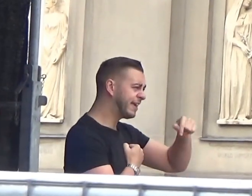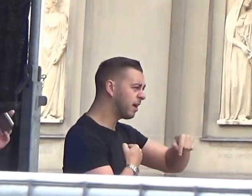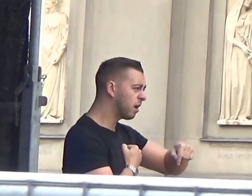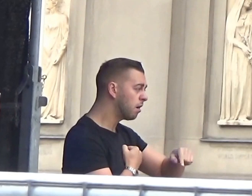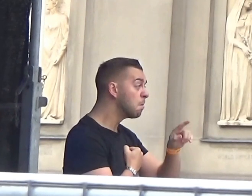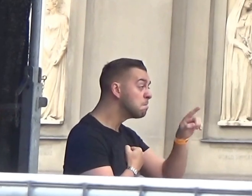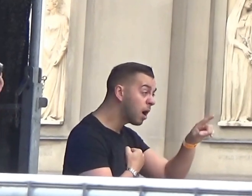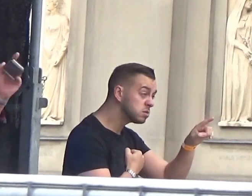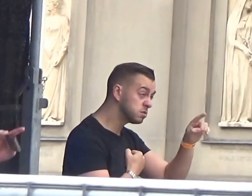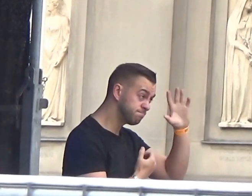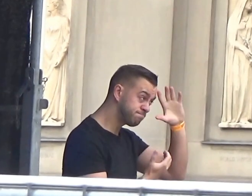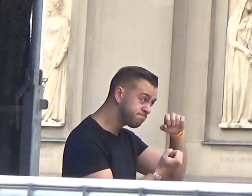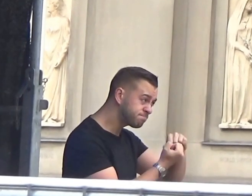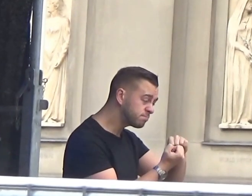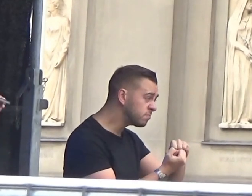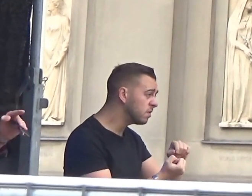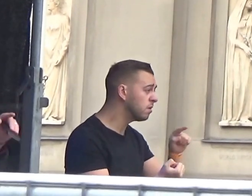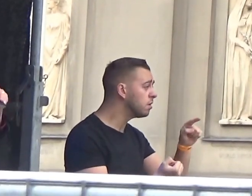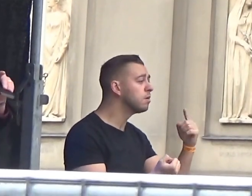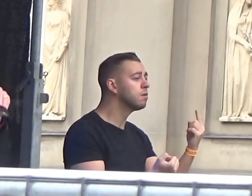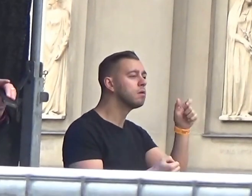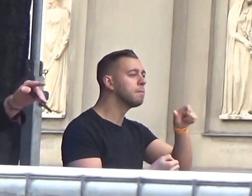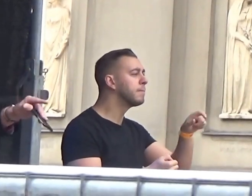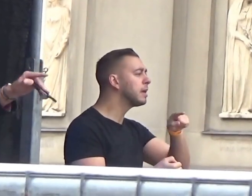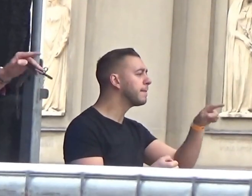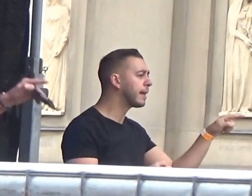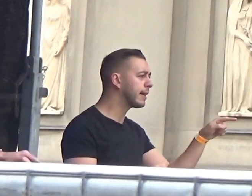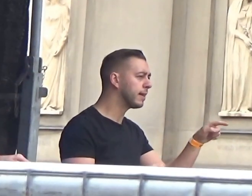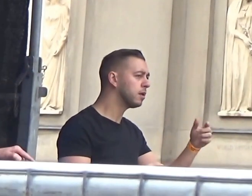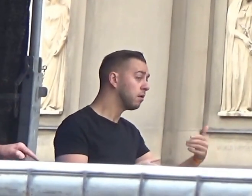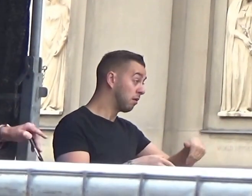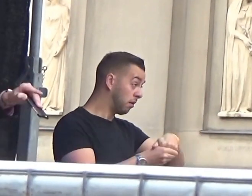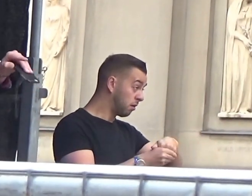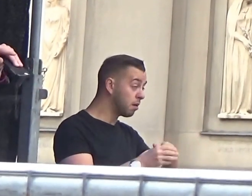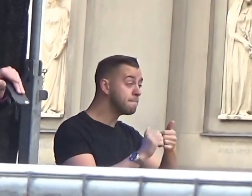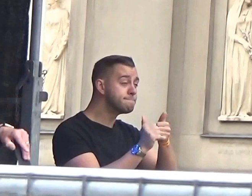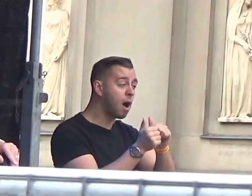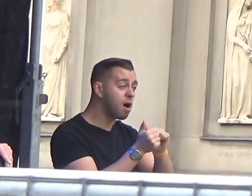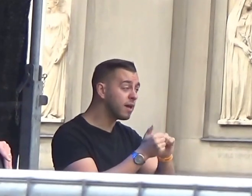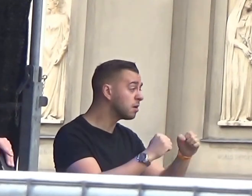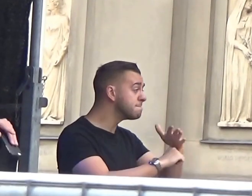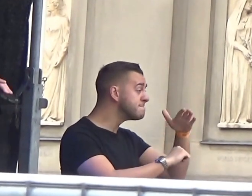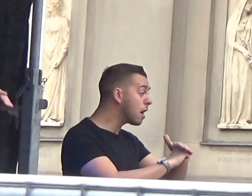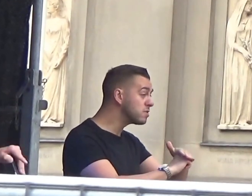just a word particularly to those today here who are partnered or who are married.